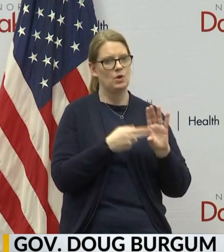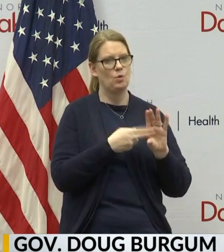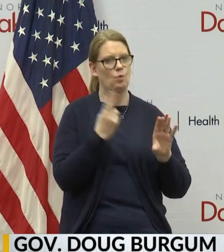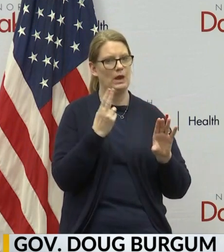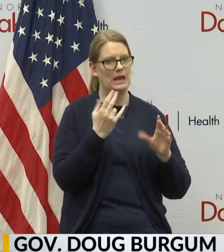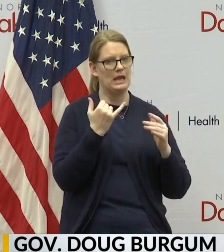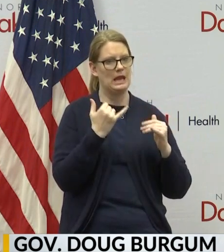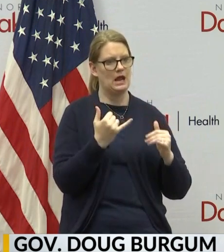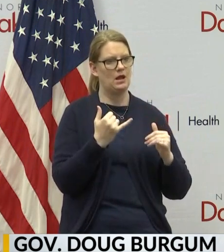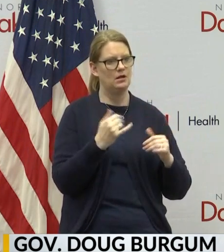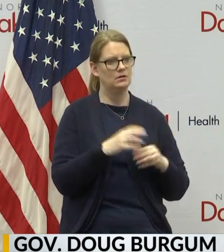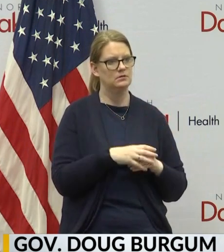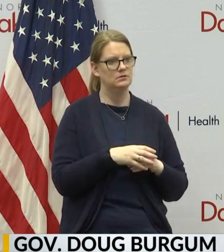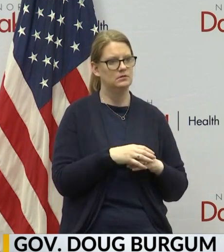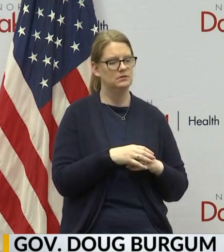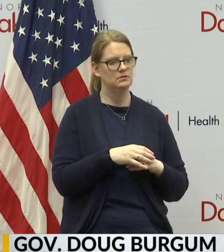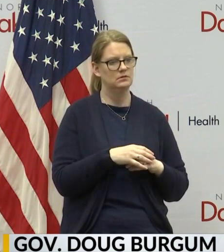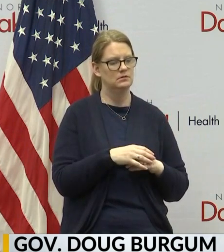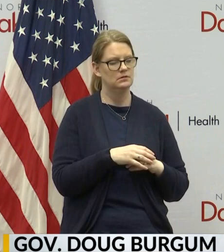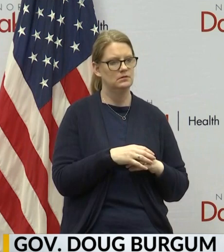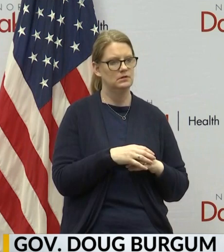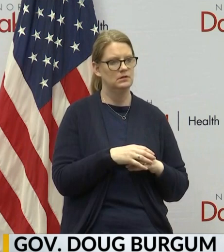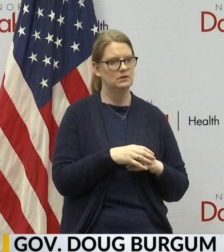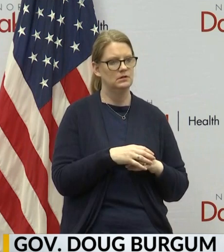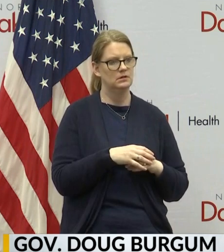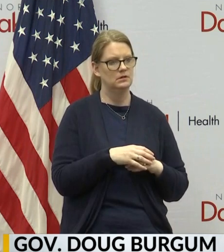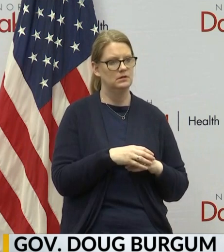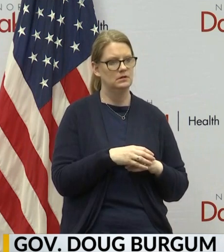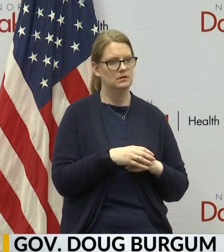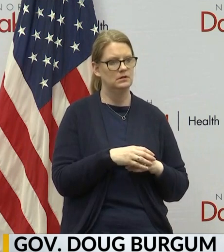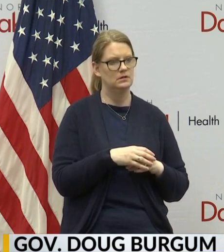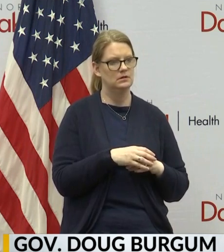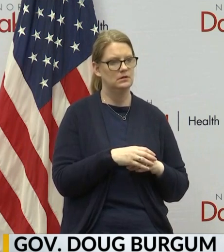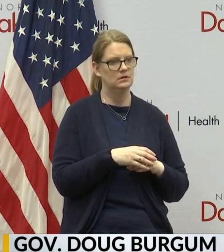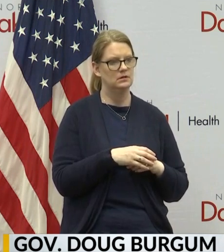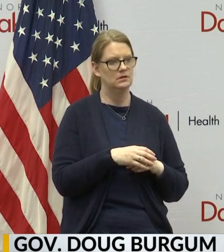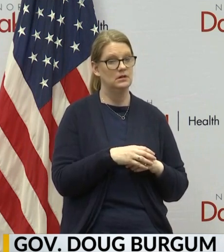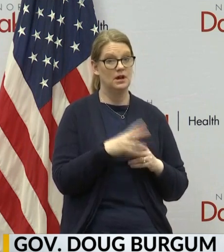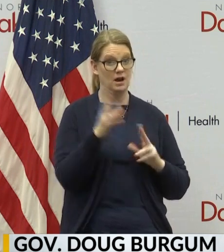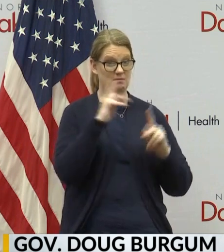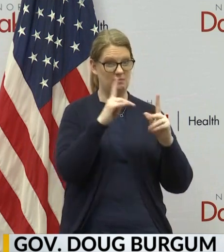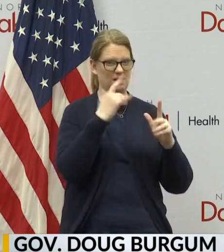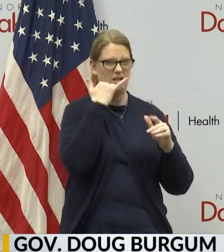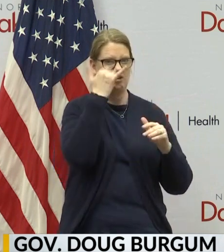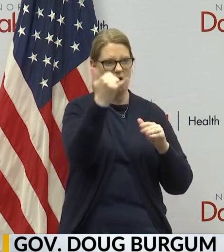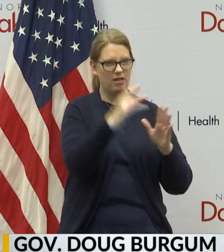THE INDUSTRY. DAVE THOMPSON. THE LAST COMMENT ABOUT QUIT